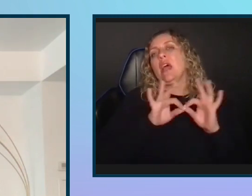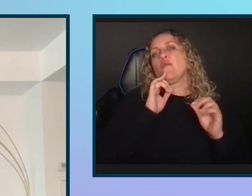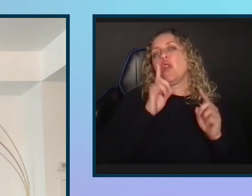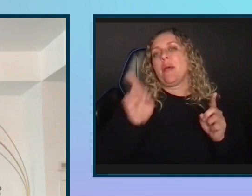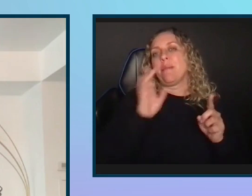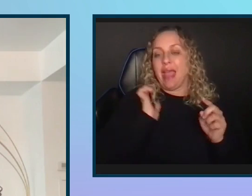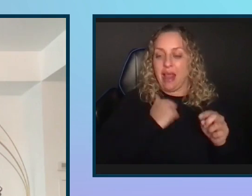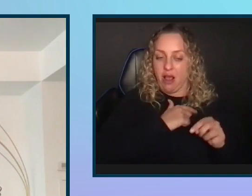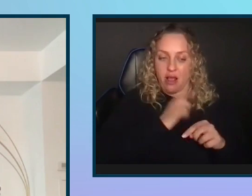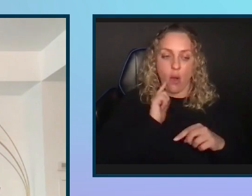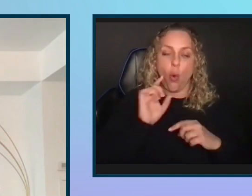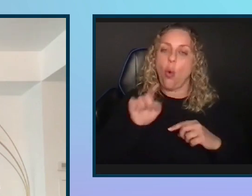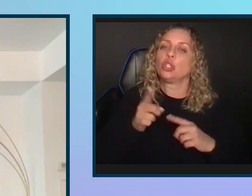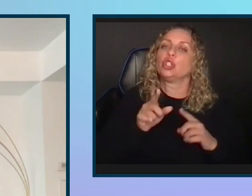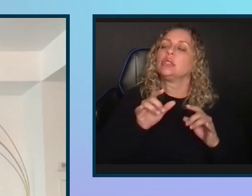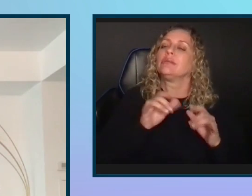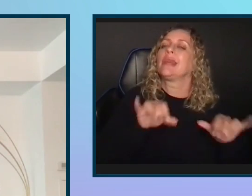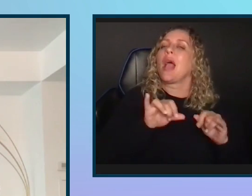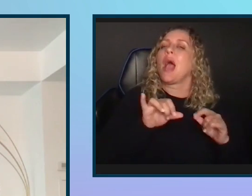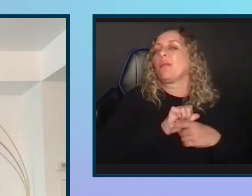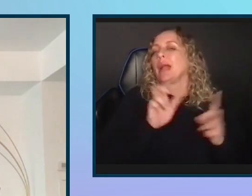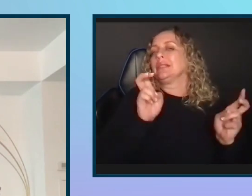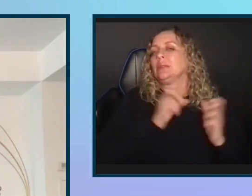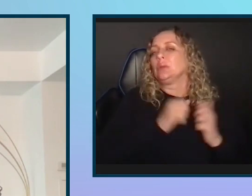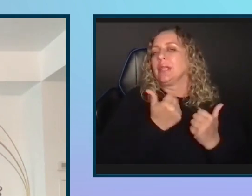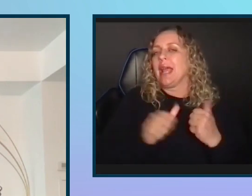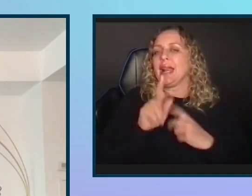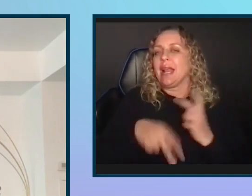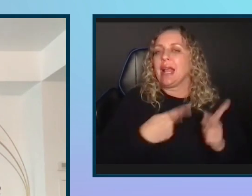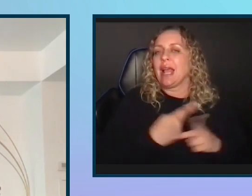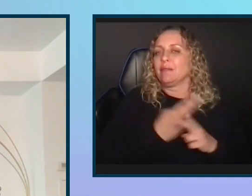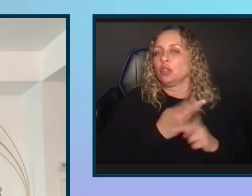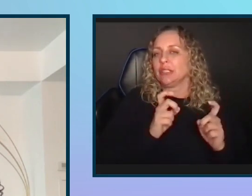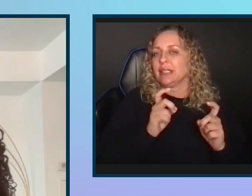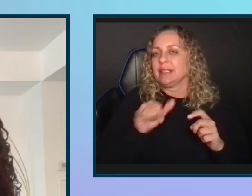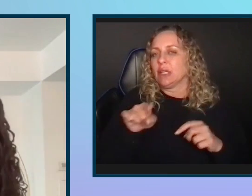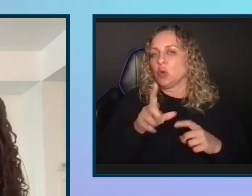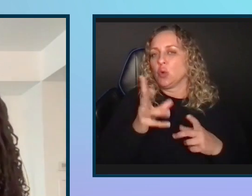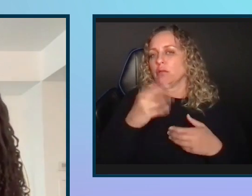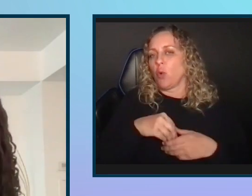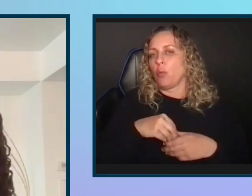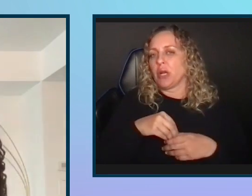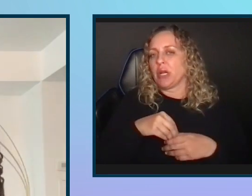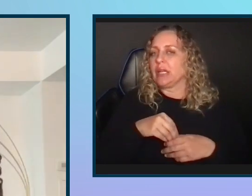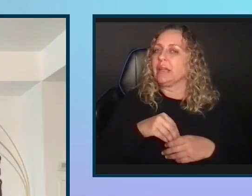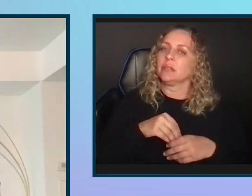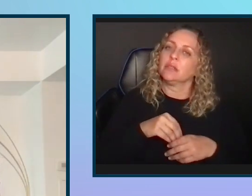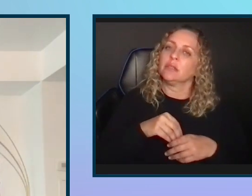or are there just common practices that you would use with any kind of user testing that you've incorporated in testing with individuals?